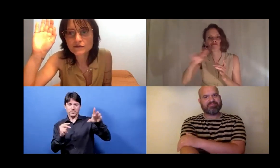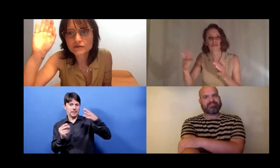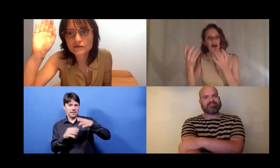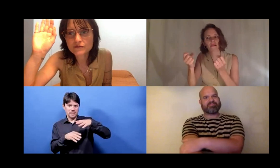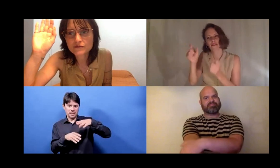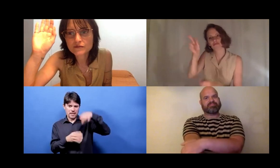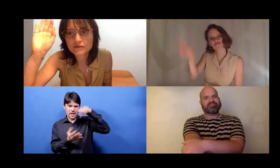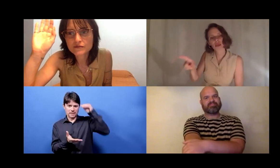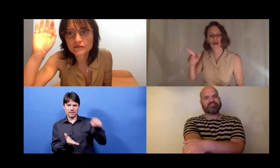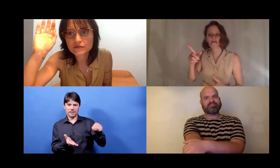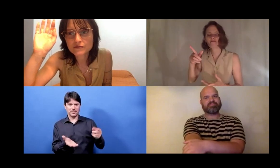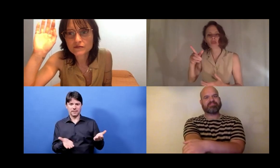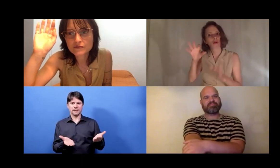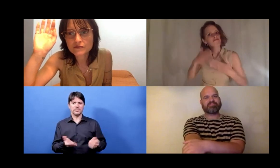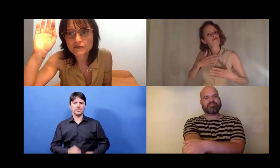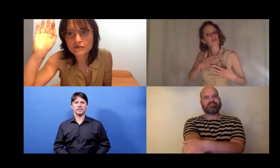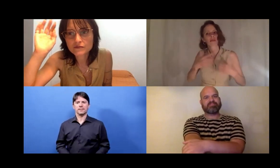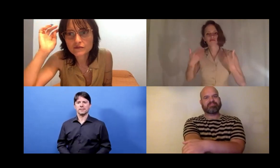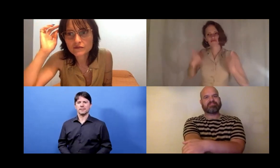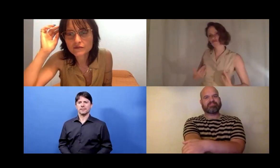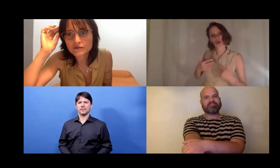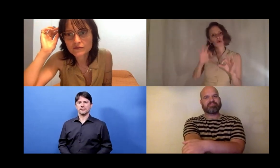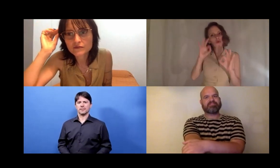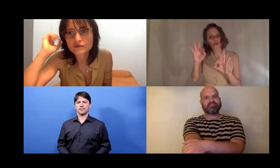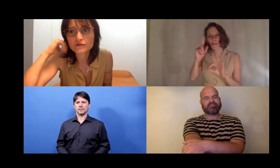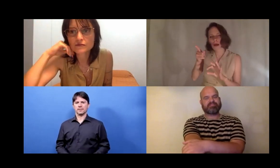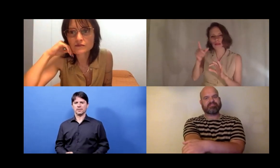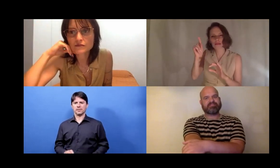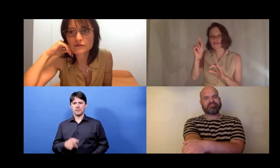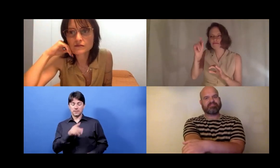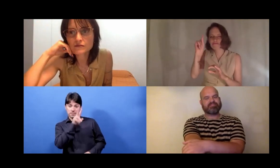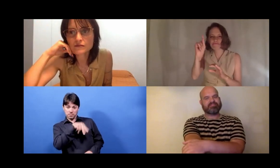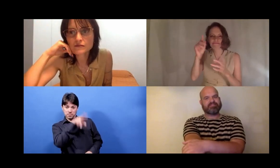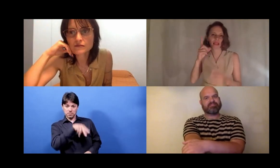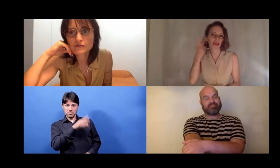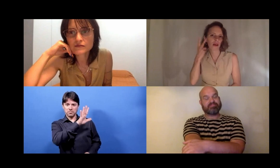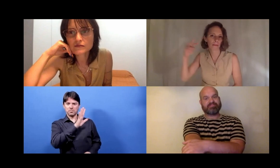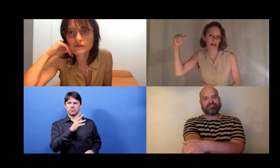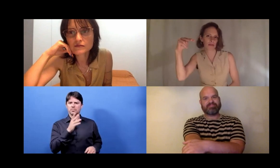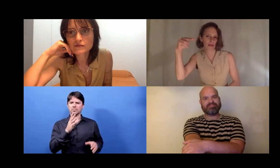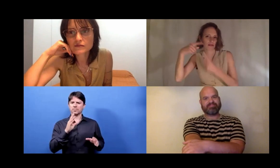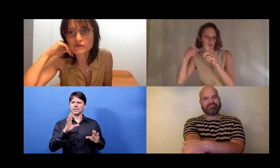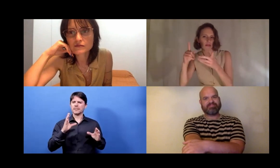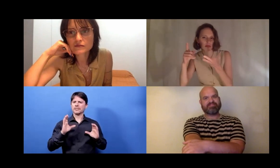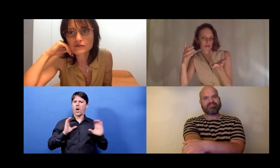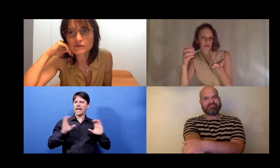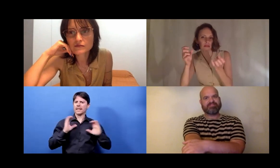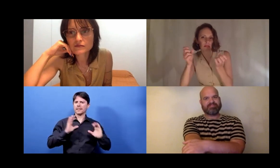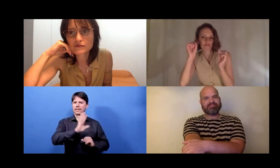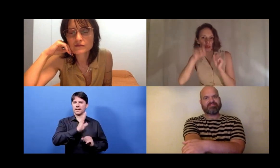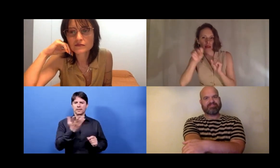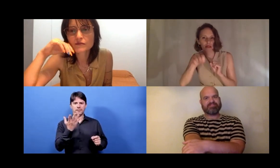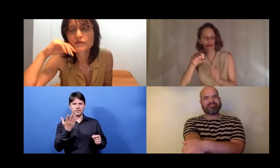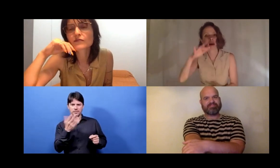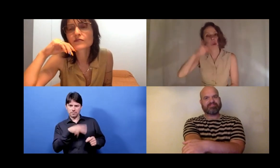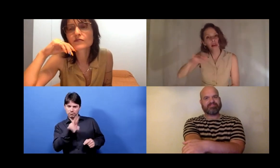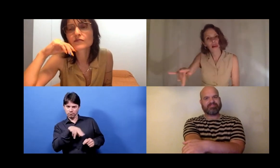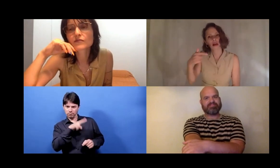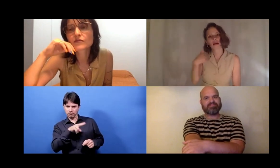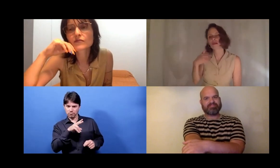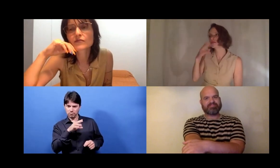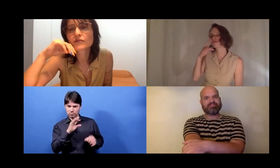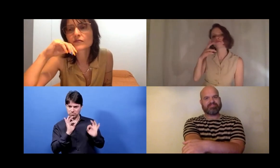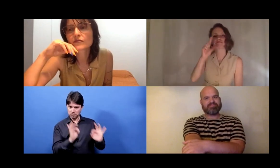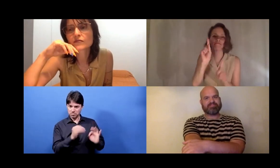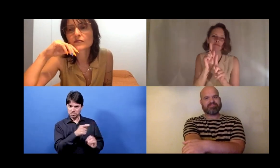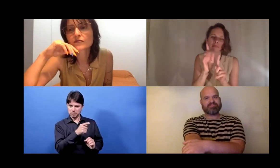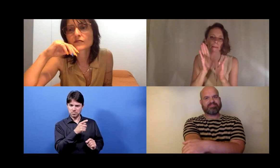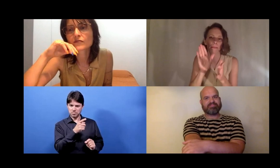If you have a relationship with a person, a work relationship, and you still feel that there's this hearing gaze put upon you,